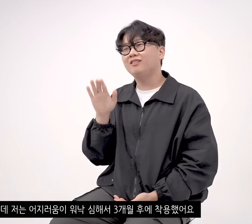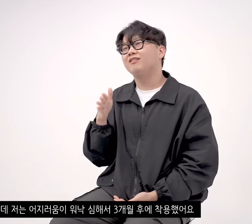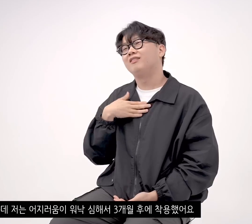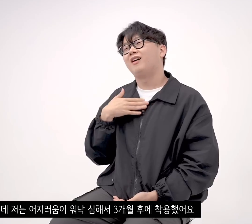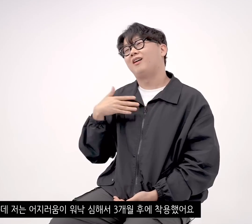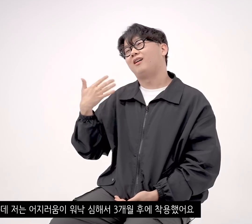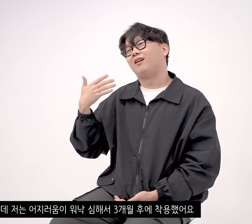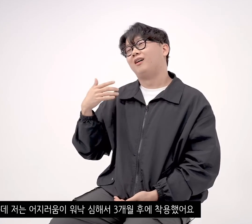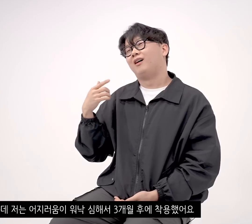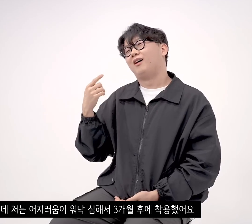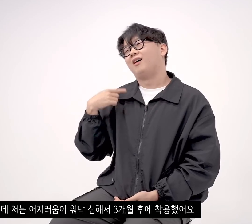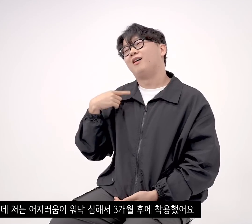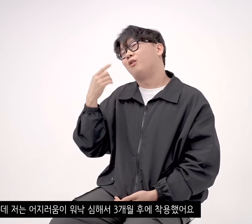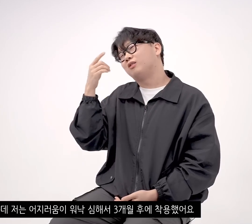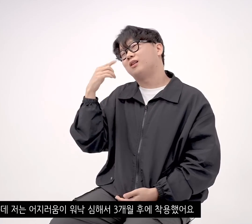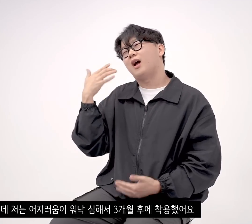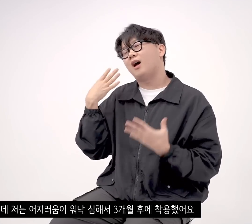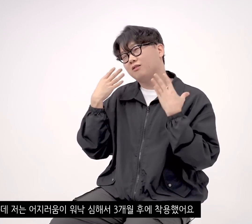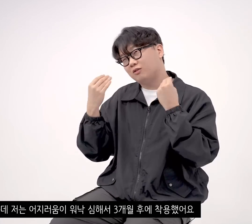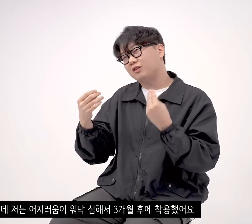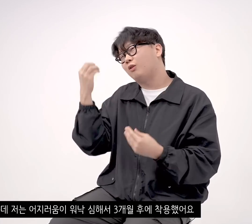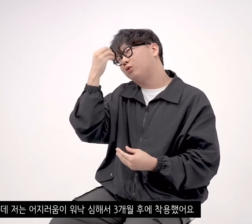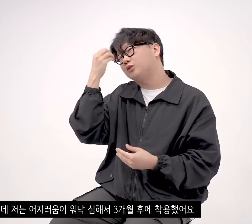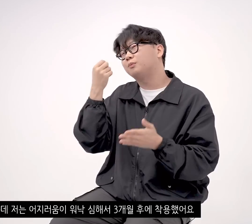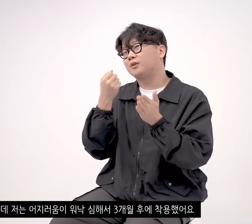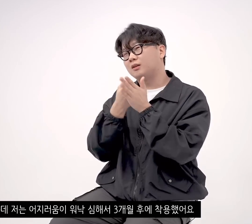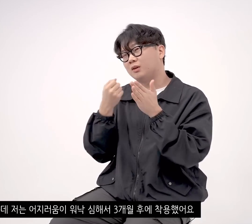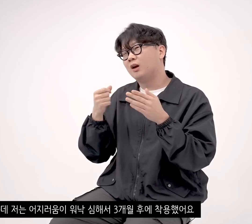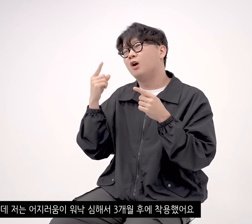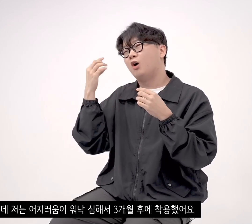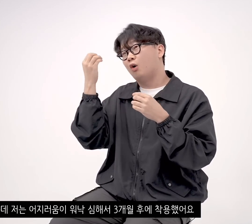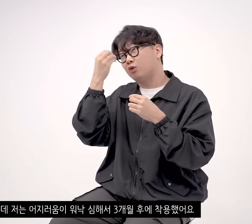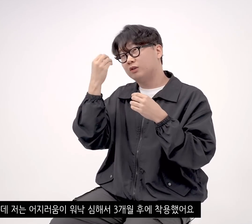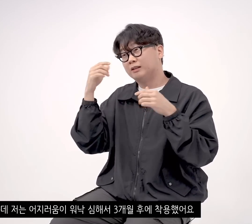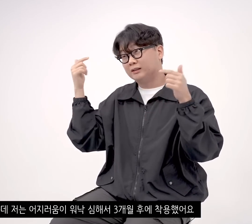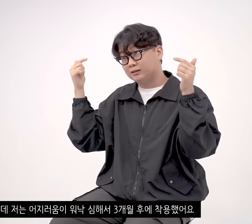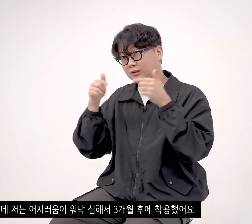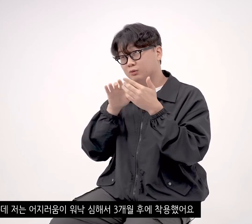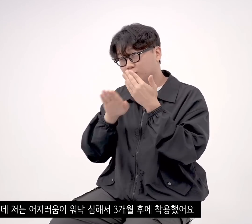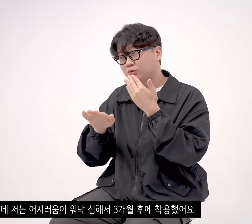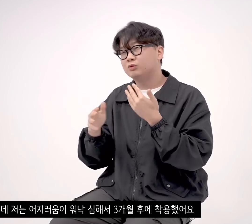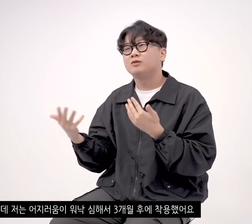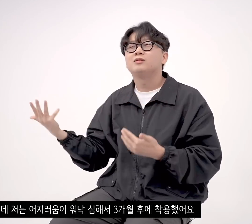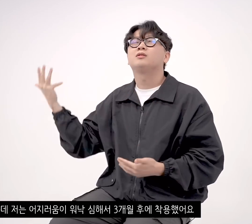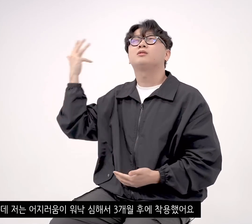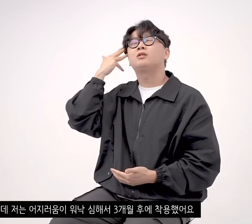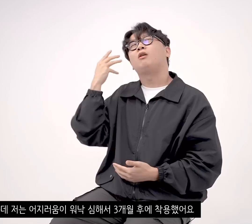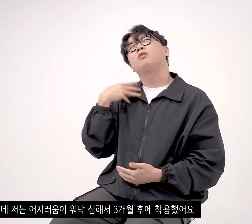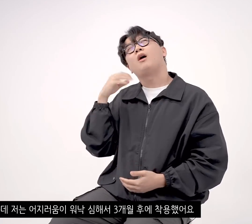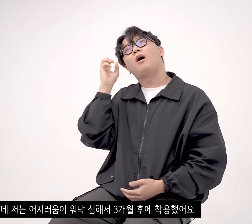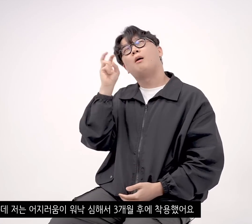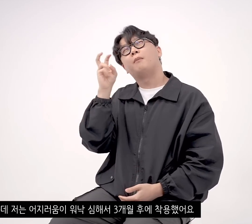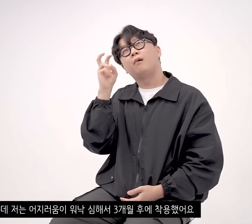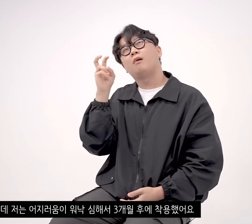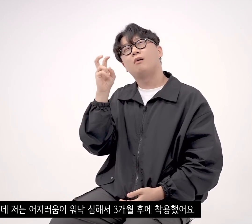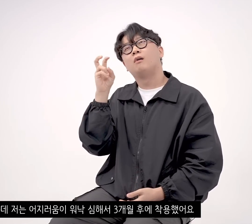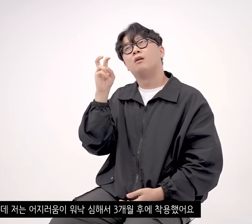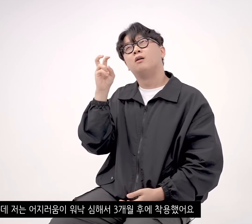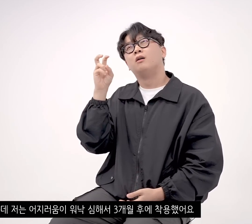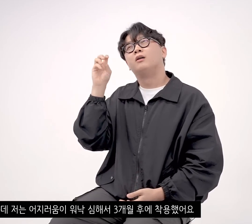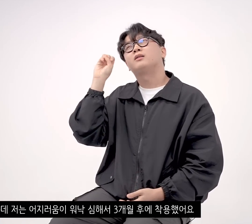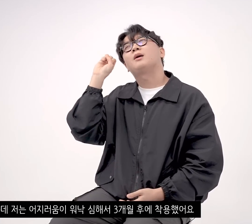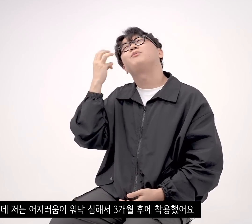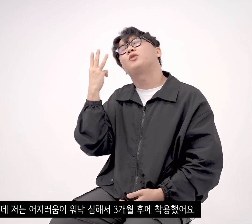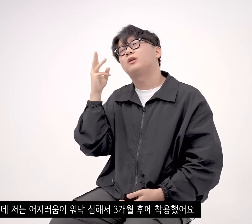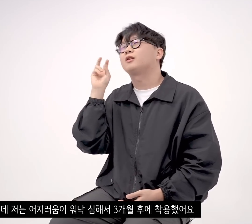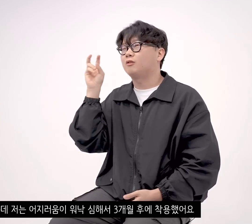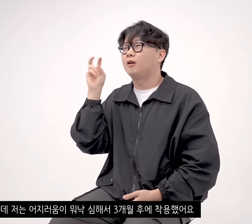But my dizziness was so severe that I got the cochlear implant after 3 months.